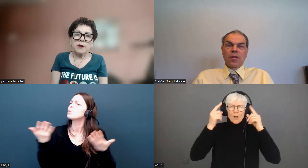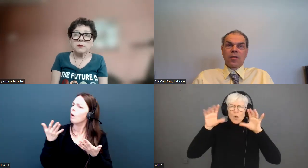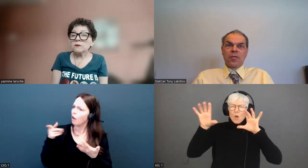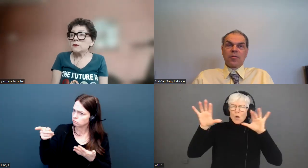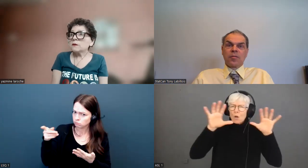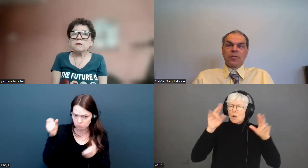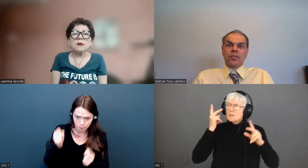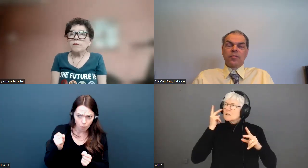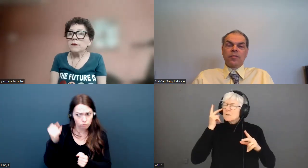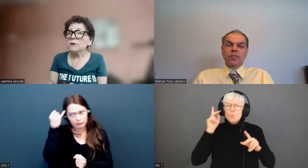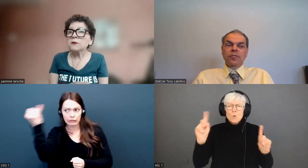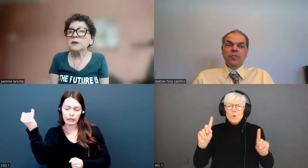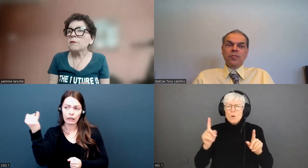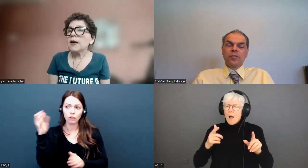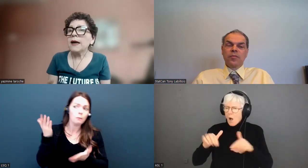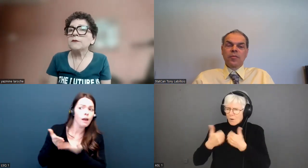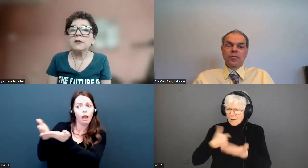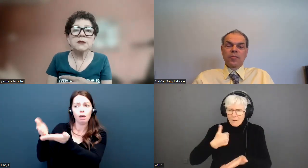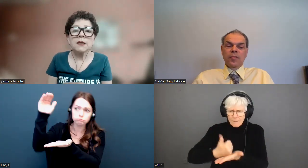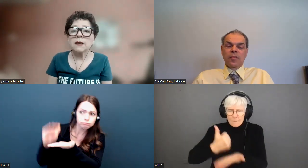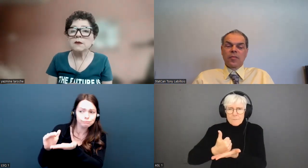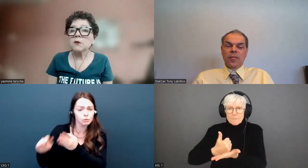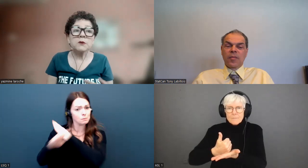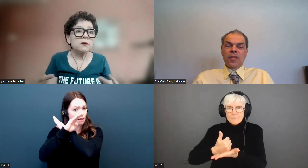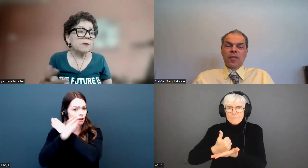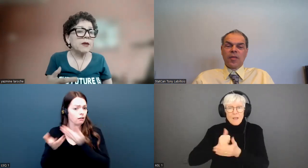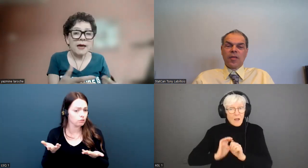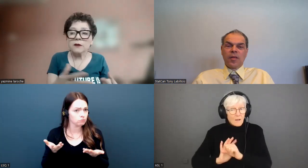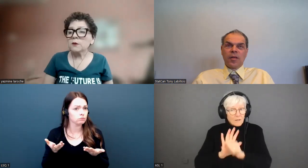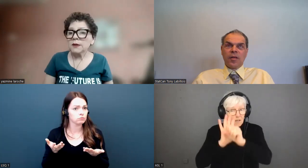barriers is there you know is there some advocacy that I can do or is there something actually